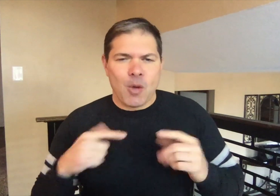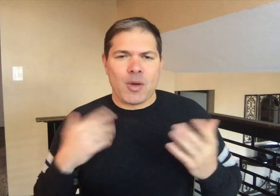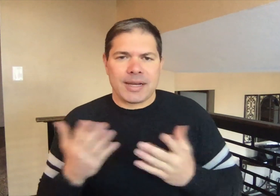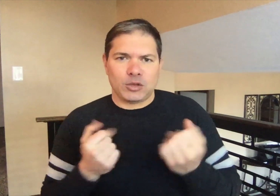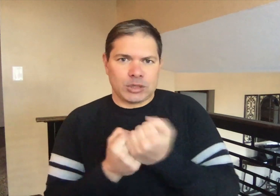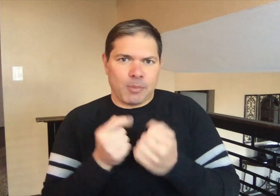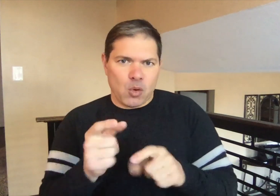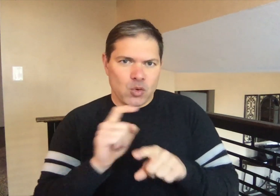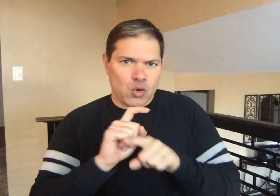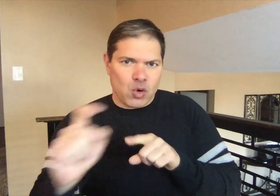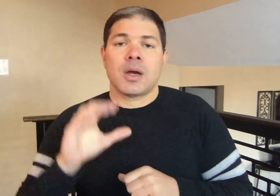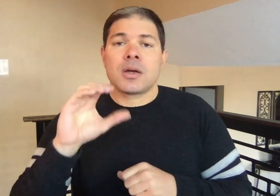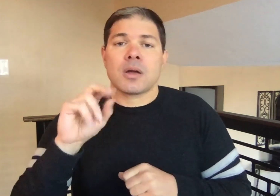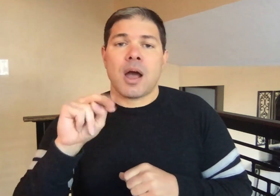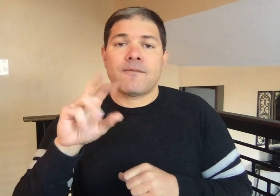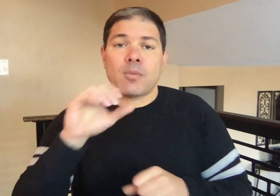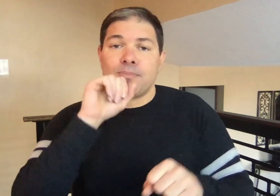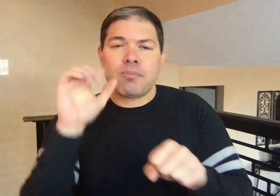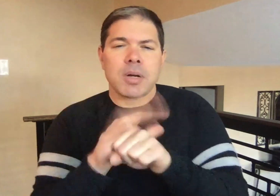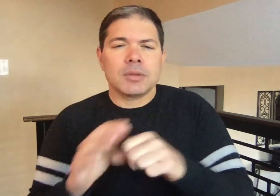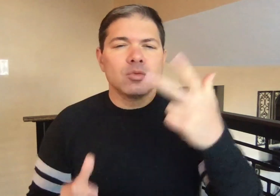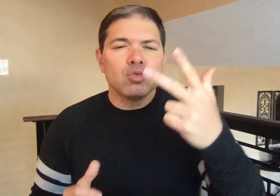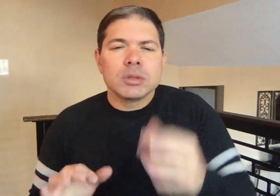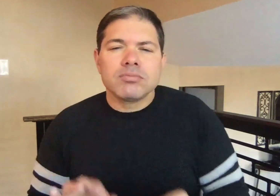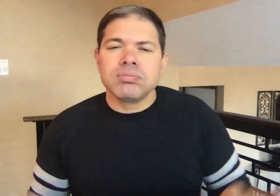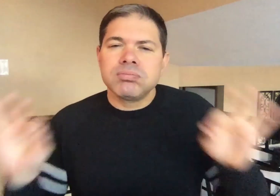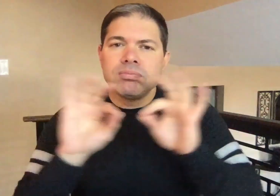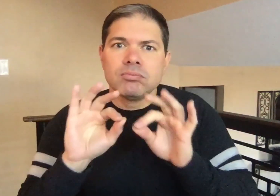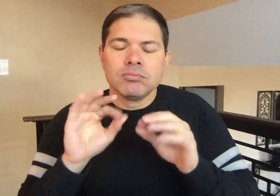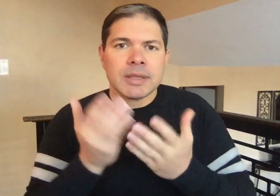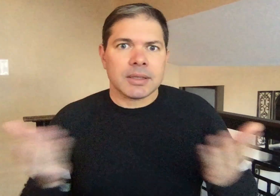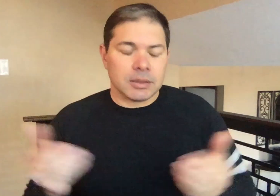But we are here to support your call. During this time Convo is committed to 3 important things.